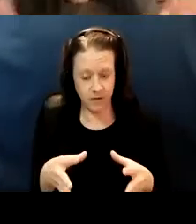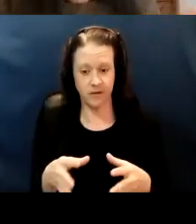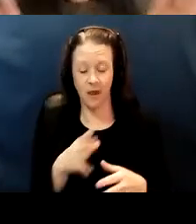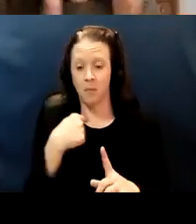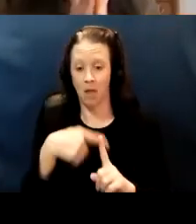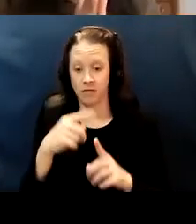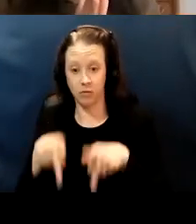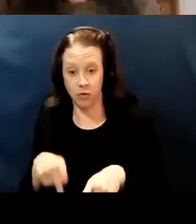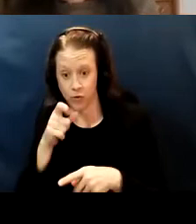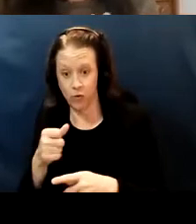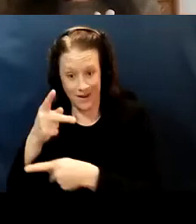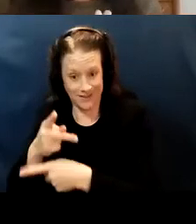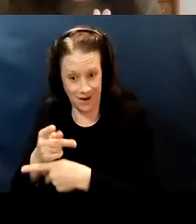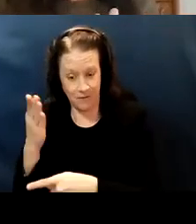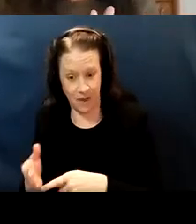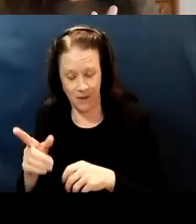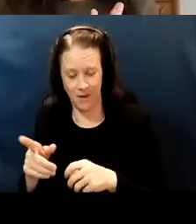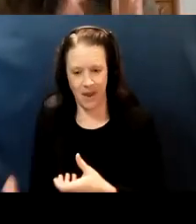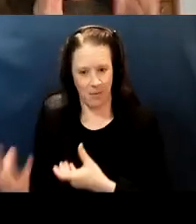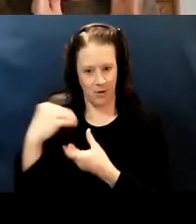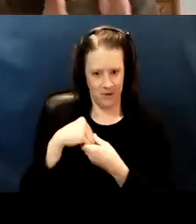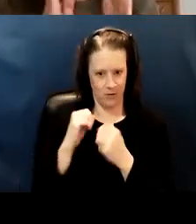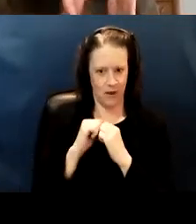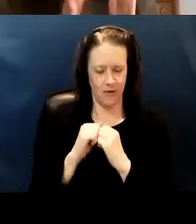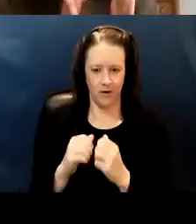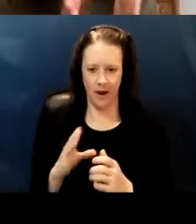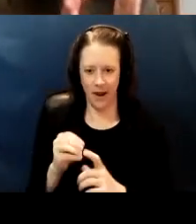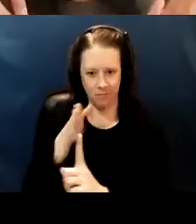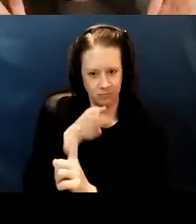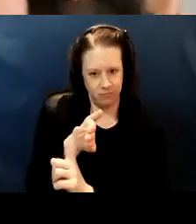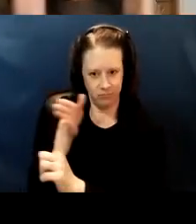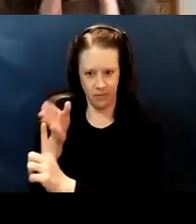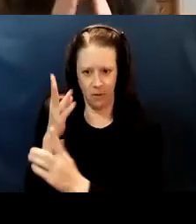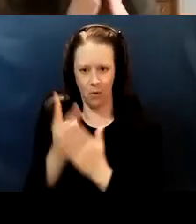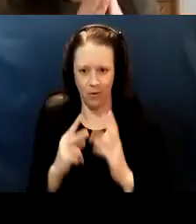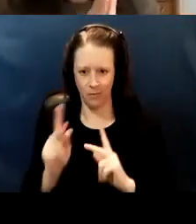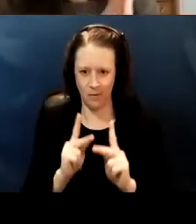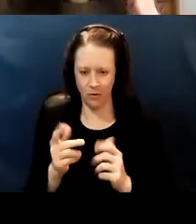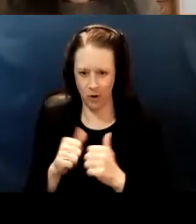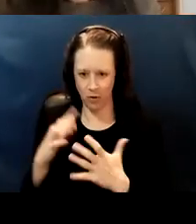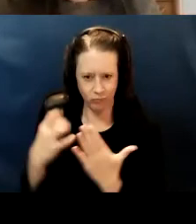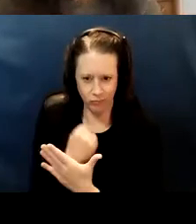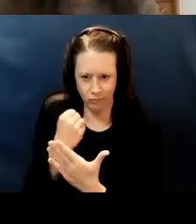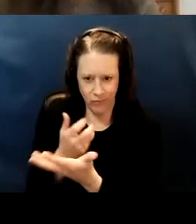they can participate together and the program is targeting both people to really maximize the interaction.